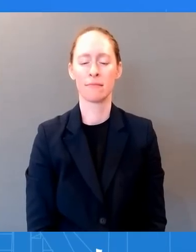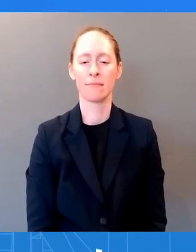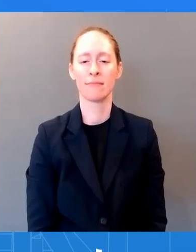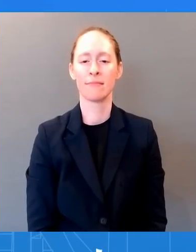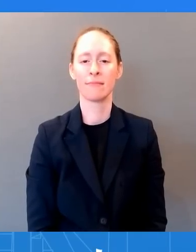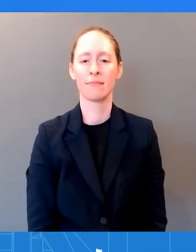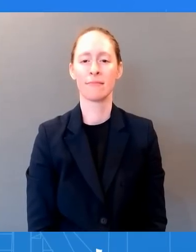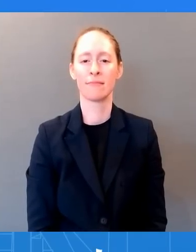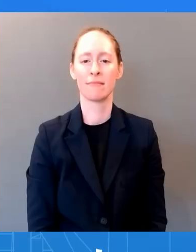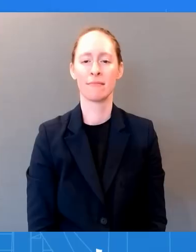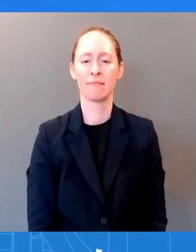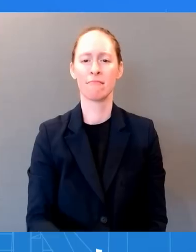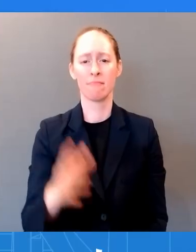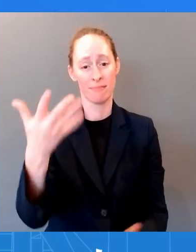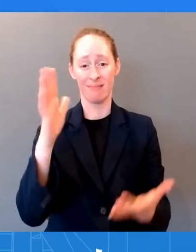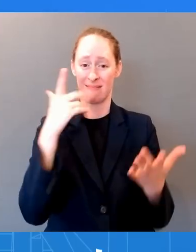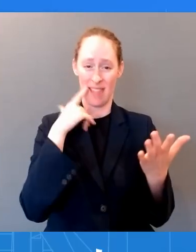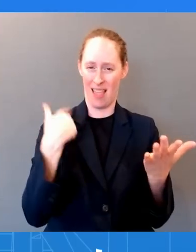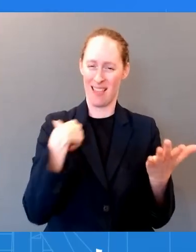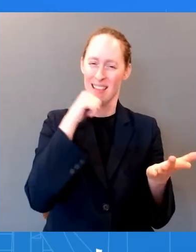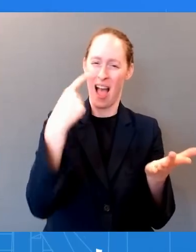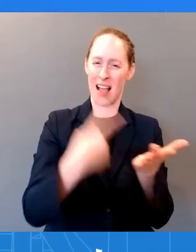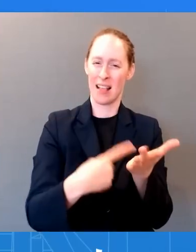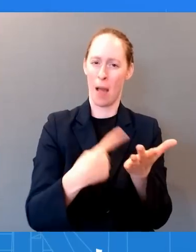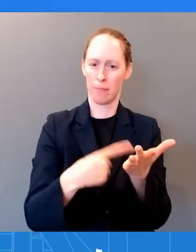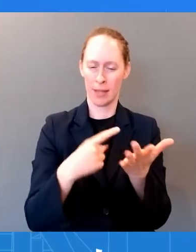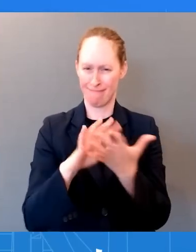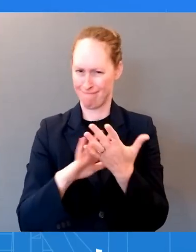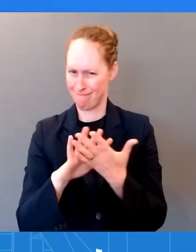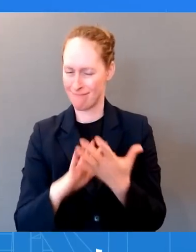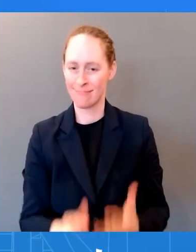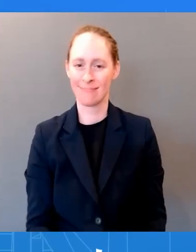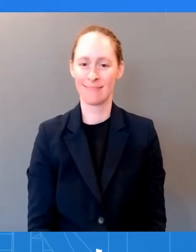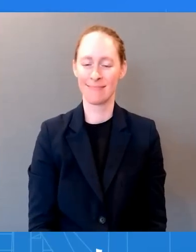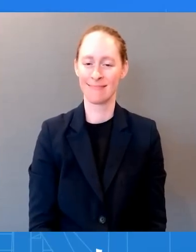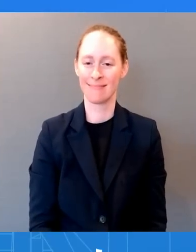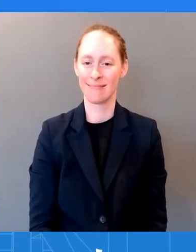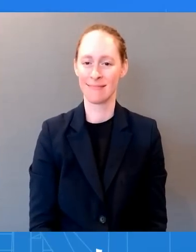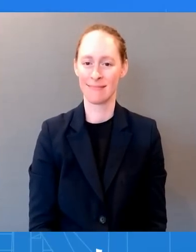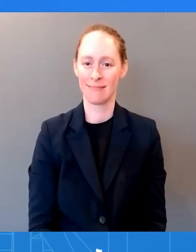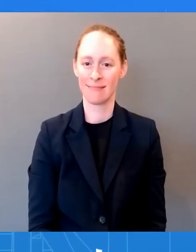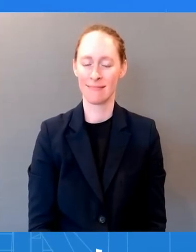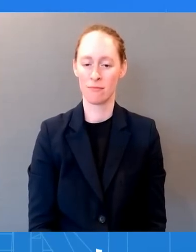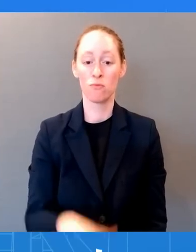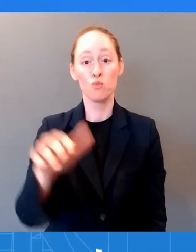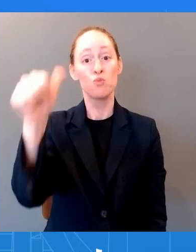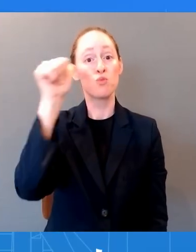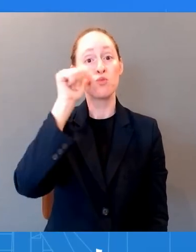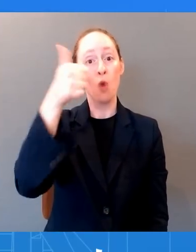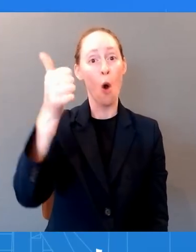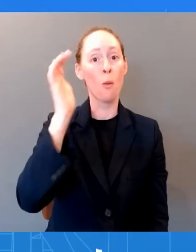The Press: When the President speaks about guns tomorrow in Wilkes-Barre, is there a new policy he's going to be laying out? What can you tell us about